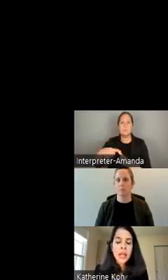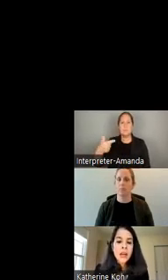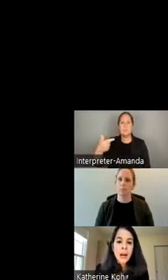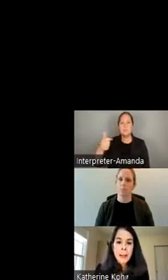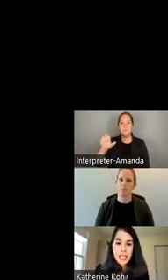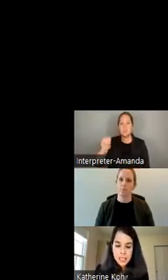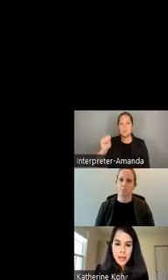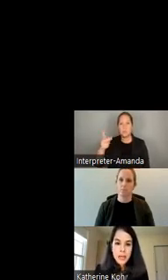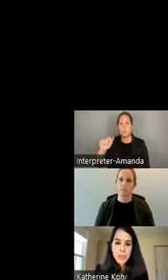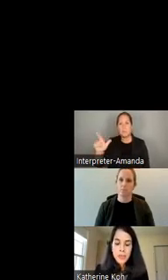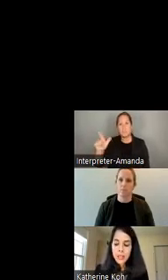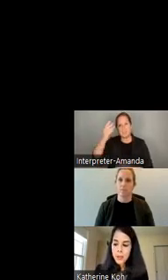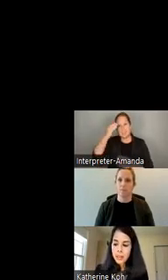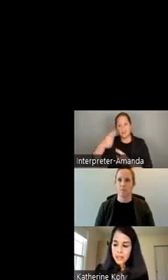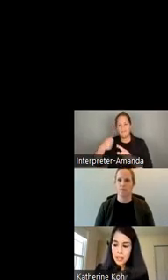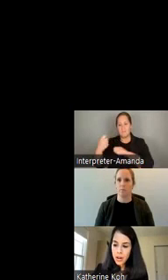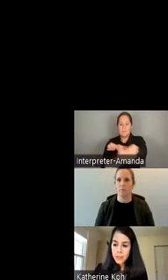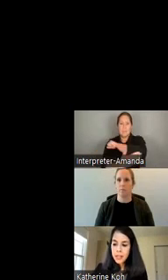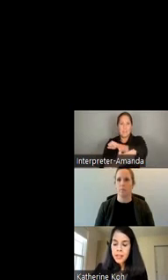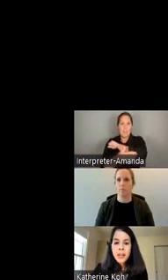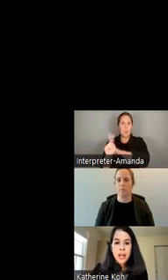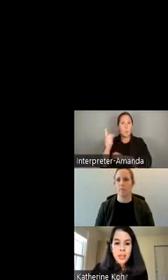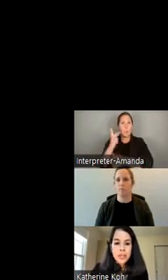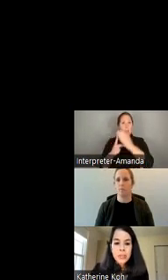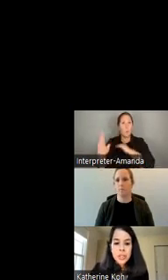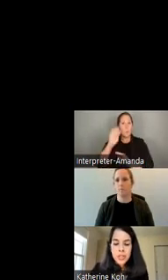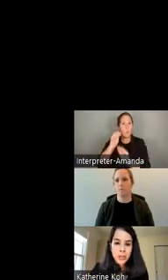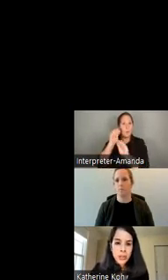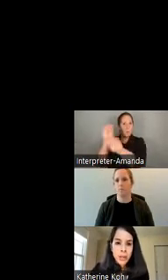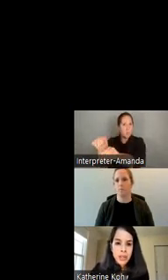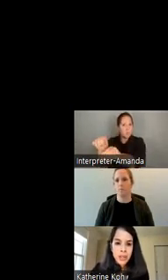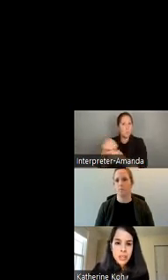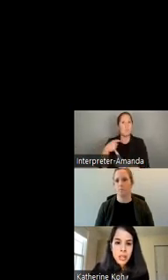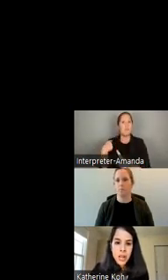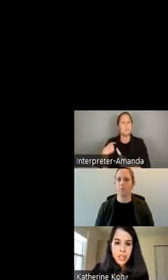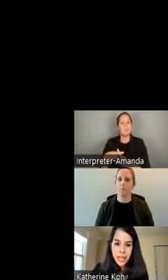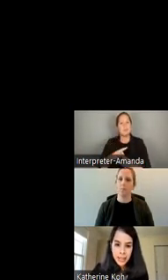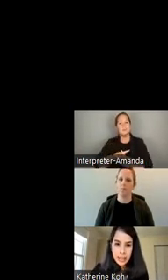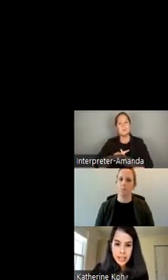they anticipated moving upon leaving the Army and we use machine learning methods to analyze the